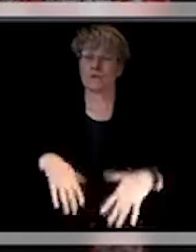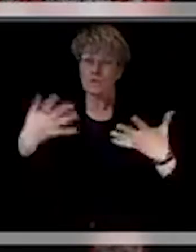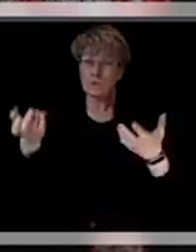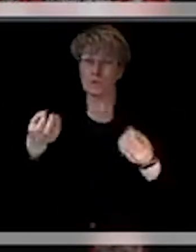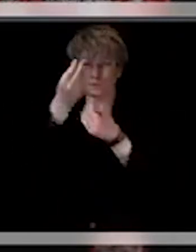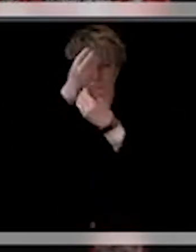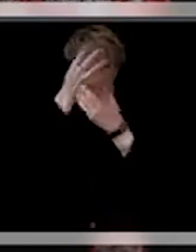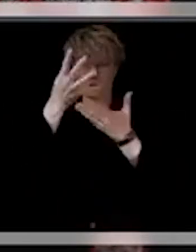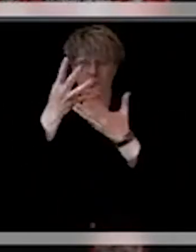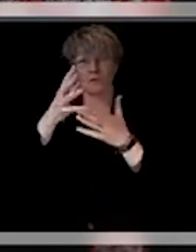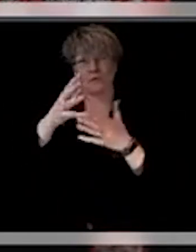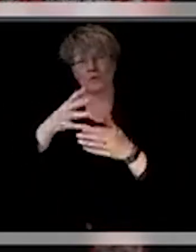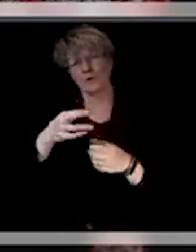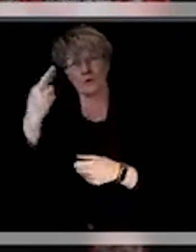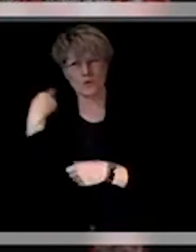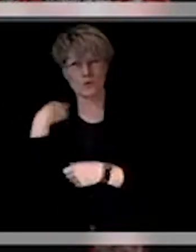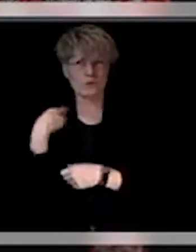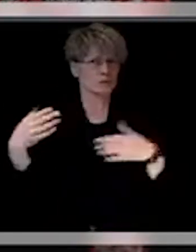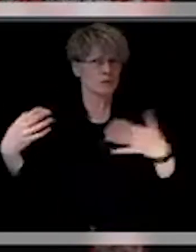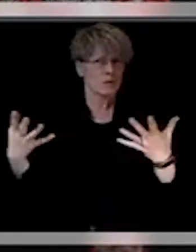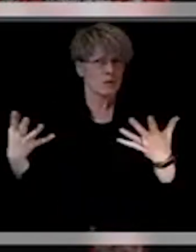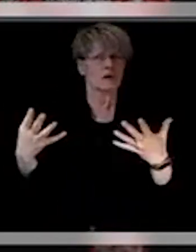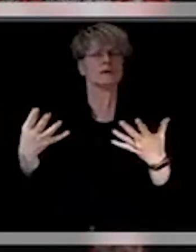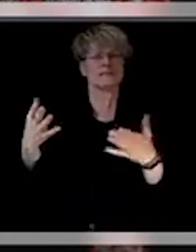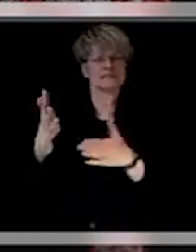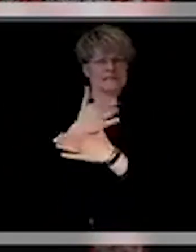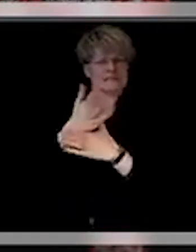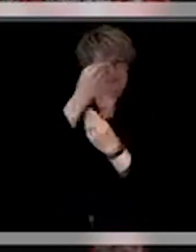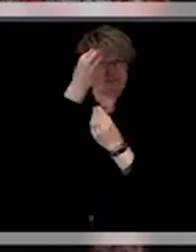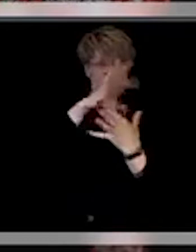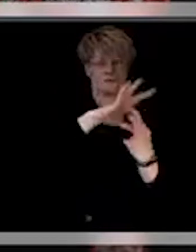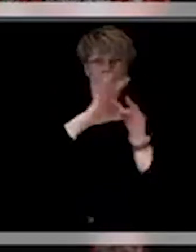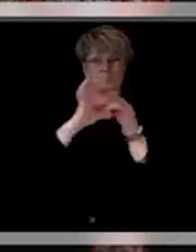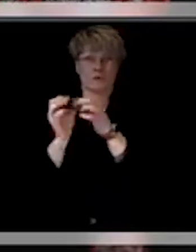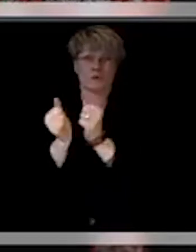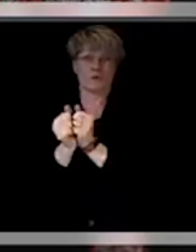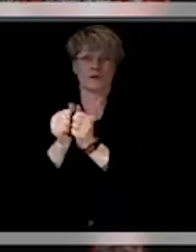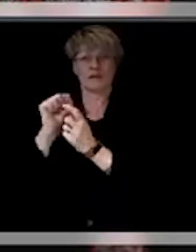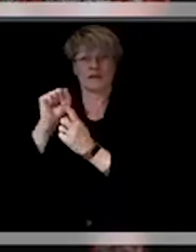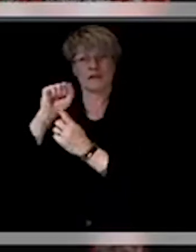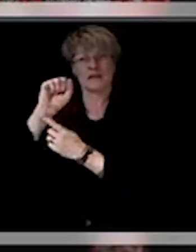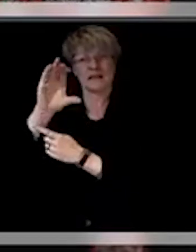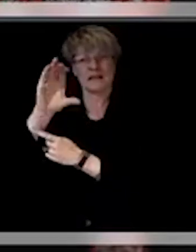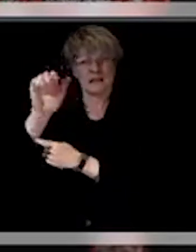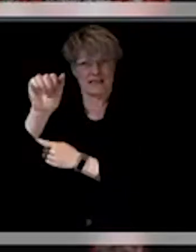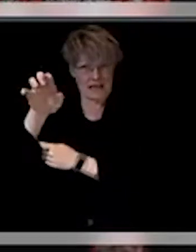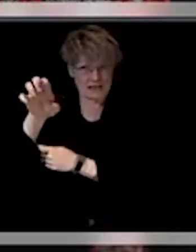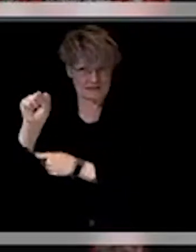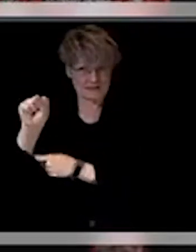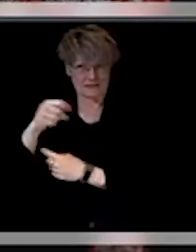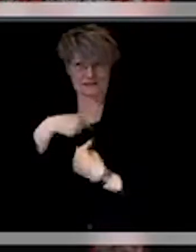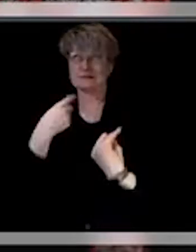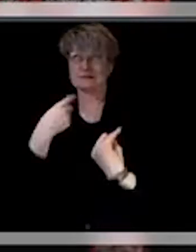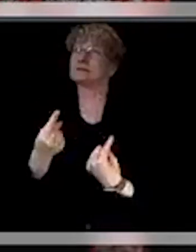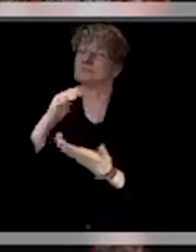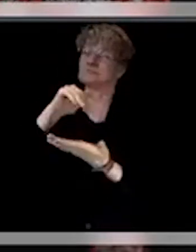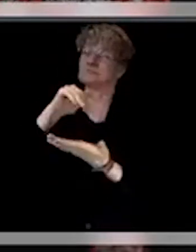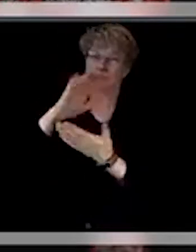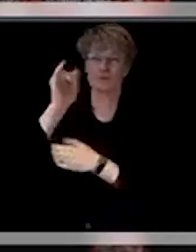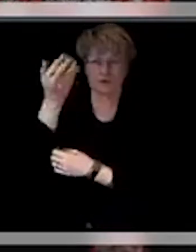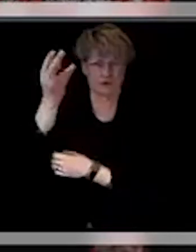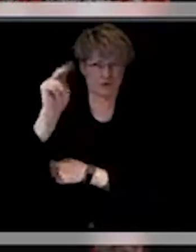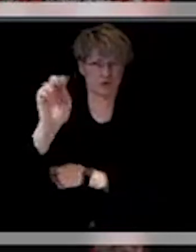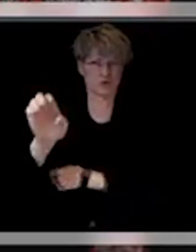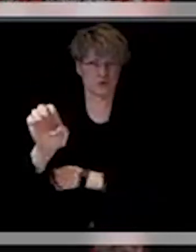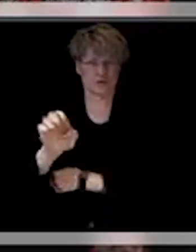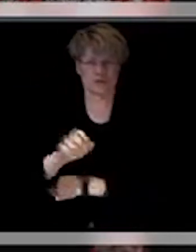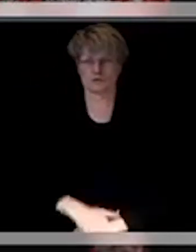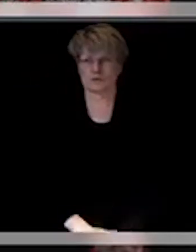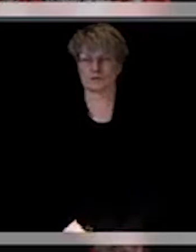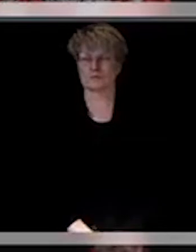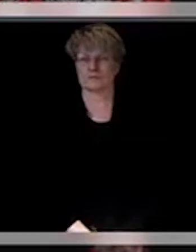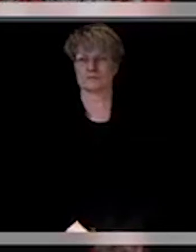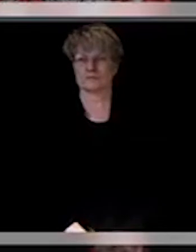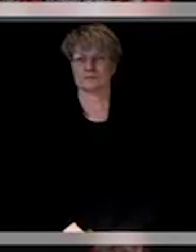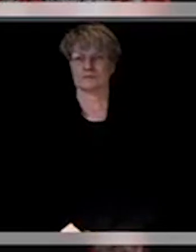on our cases from mid-June. We are working hard to actually have an aggregated way of